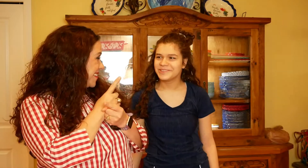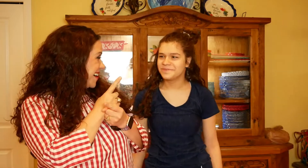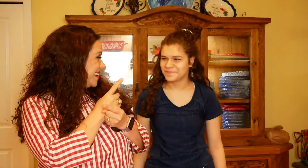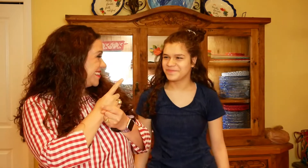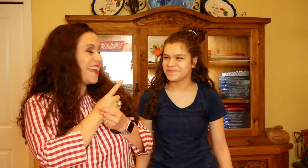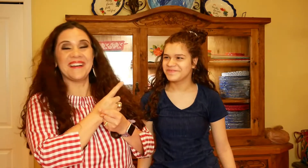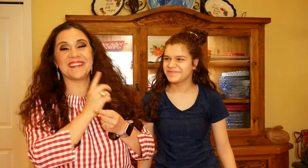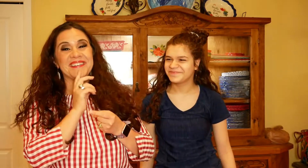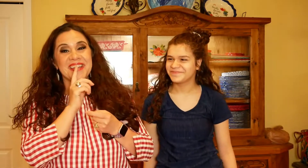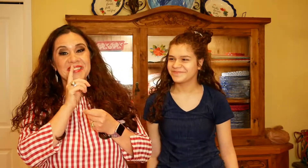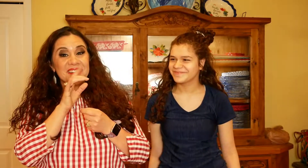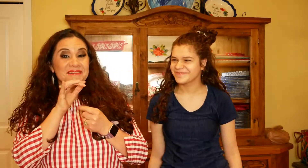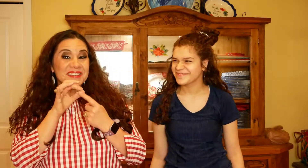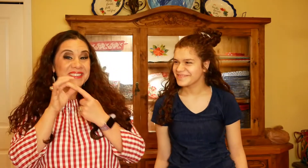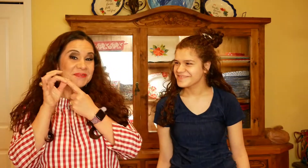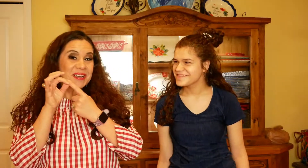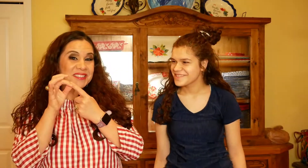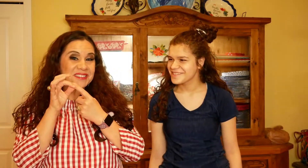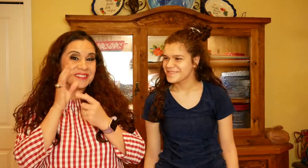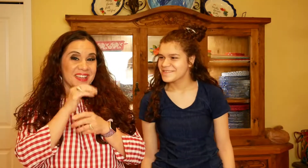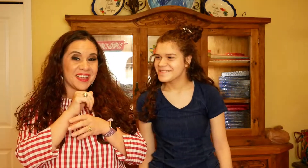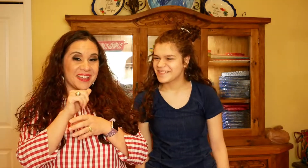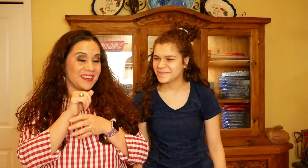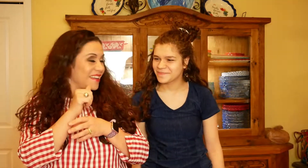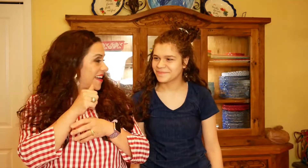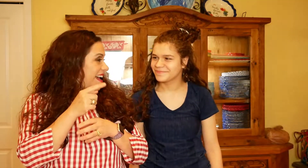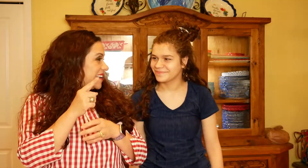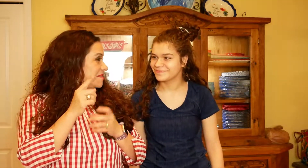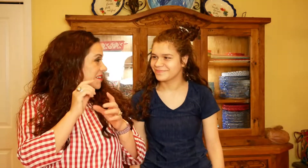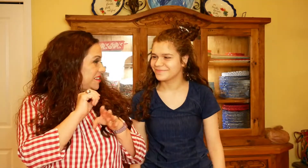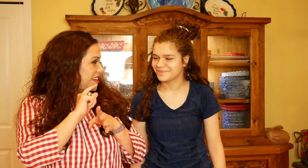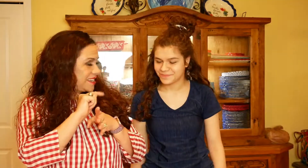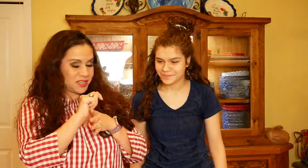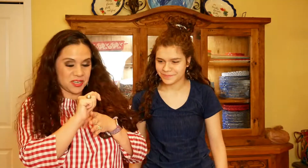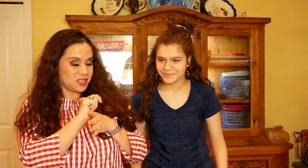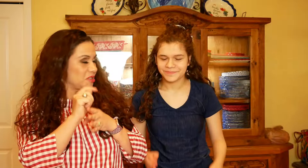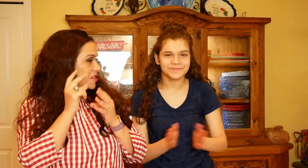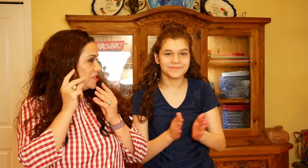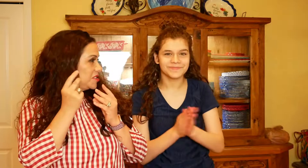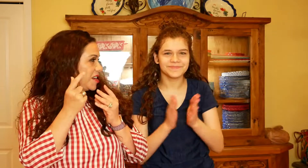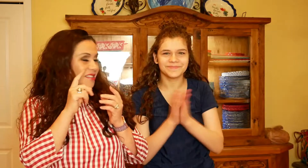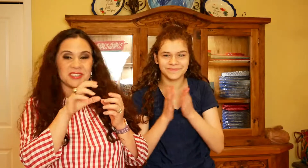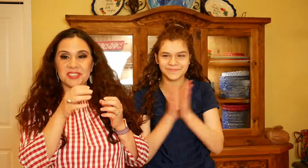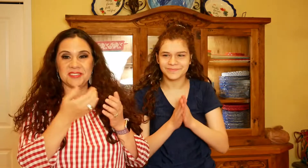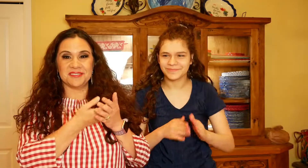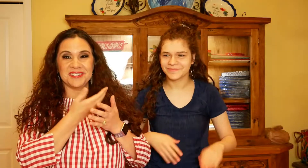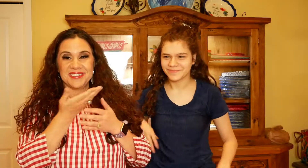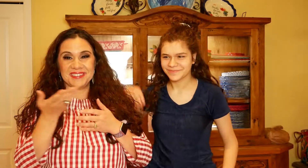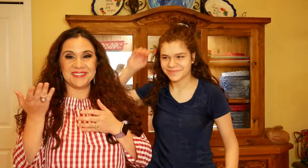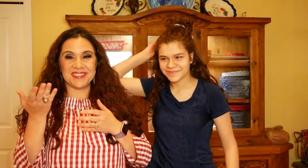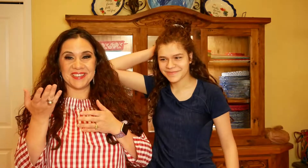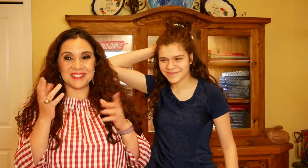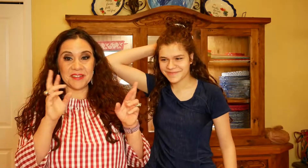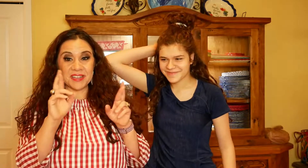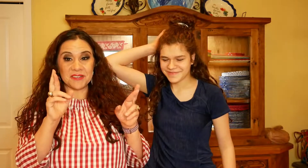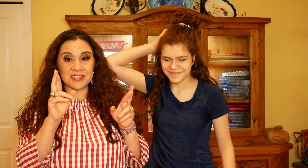right they are they're really special and anyone can train your dog to do new things okay you guys